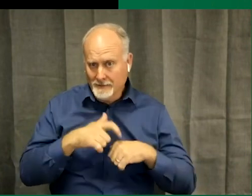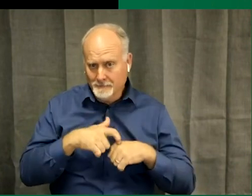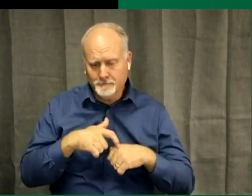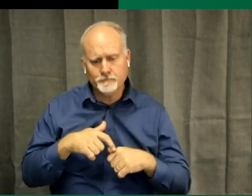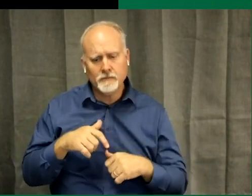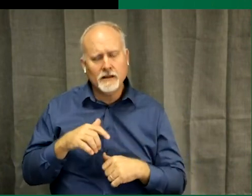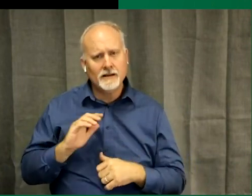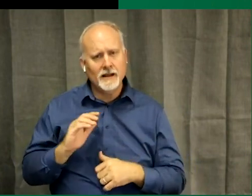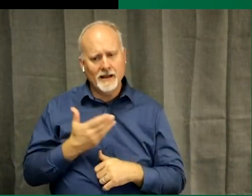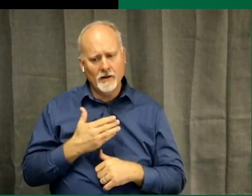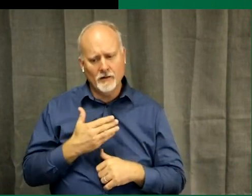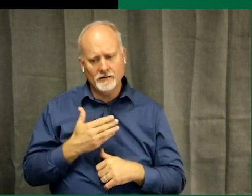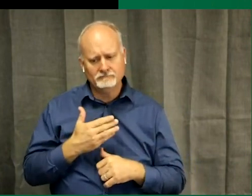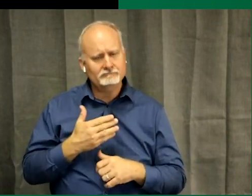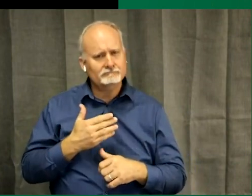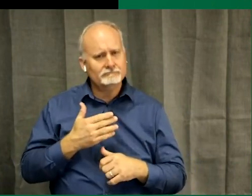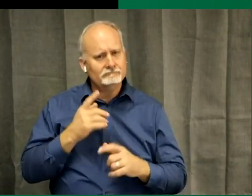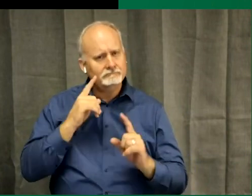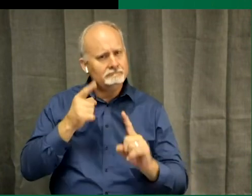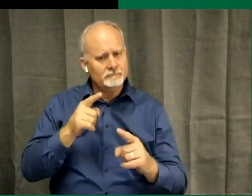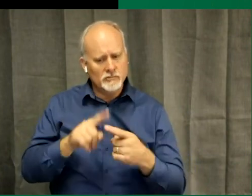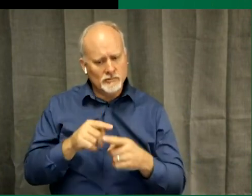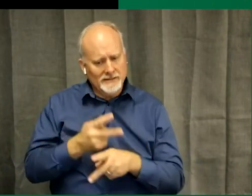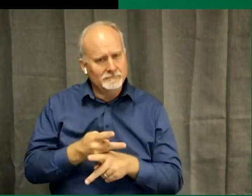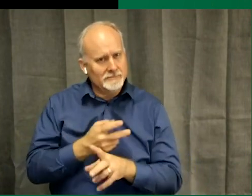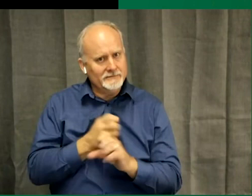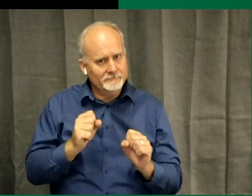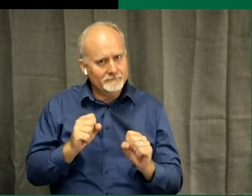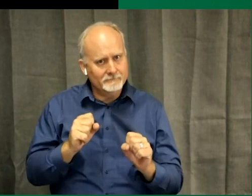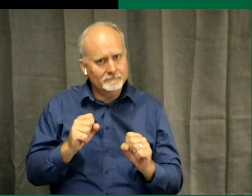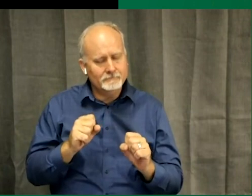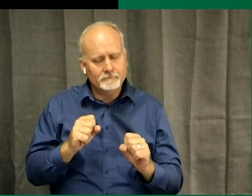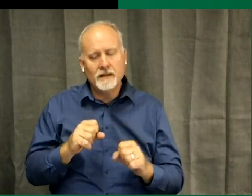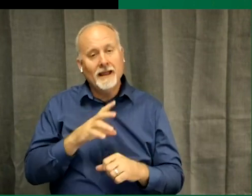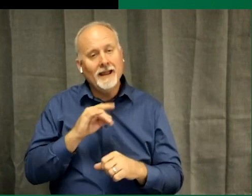to keep ourselves and our communities safe and lastly by correctly wearing our masks to ensure